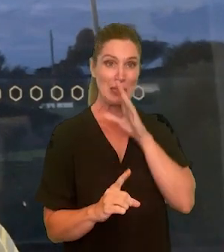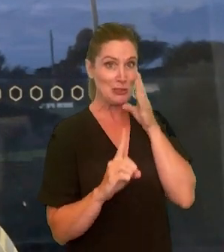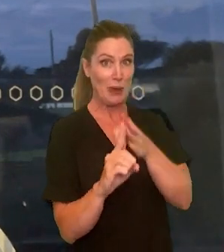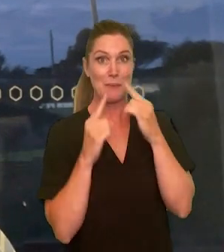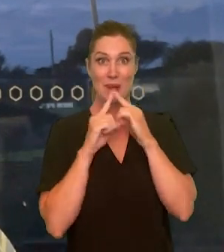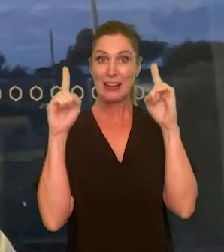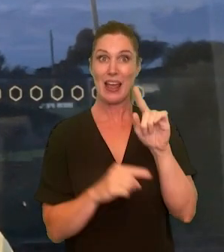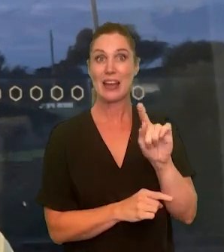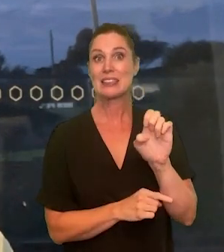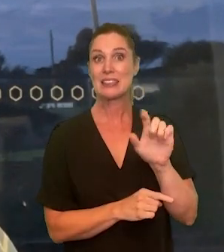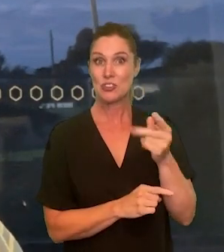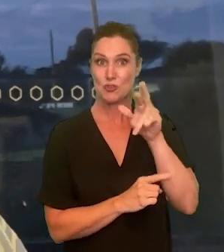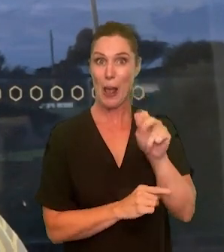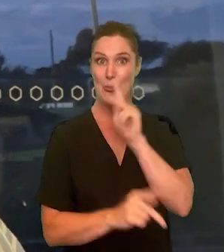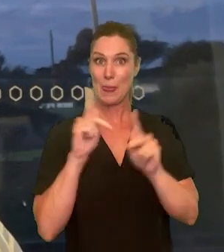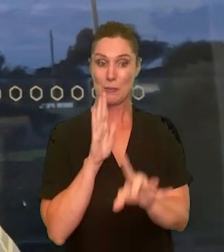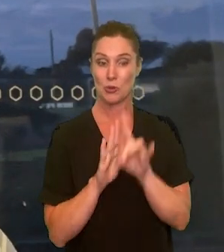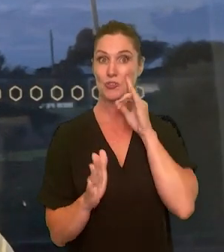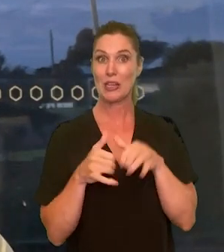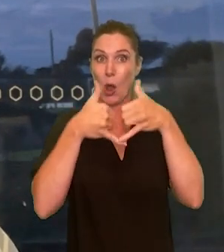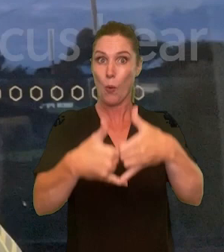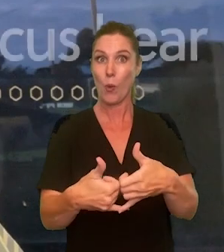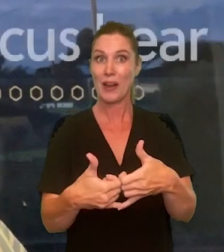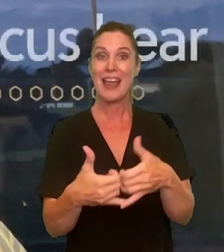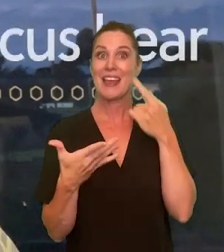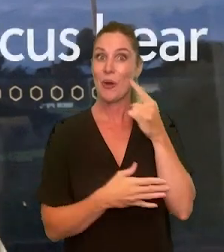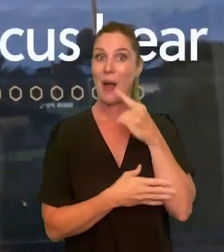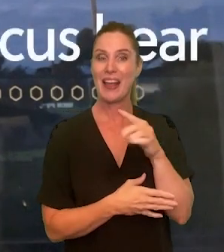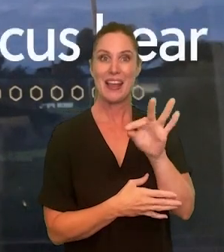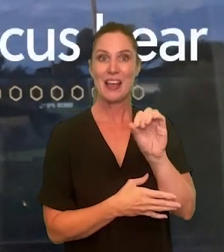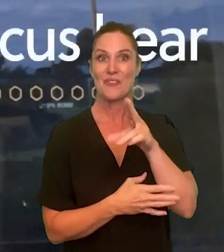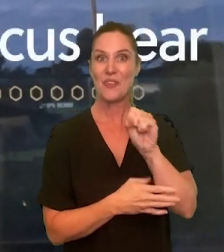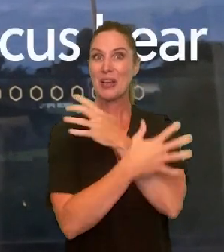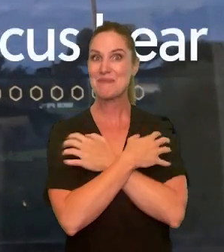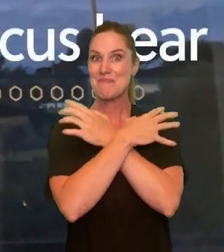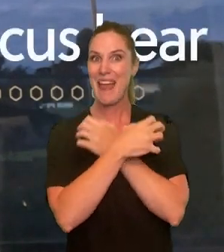the Telstra People's Choice Award this year goes to Focus Bear! Congratulations, Focus Bear.